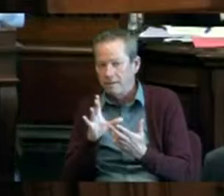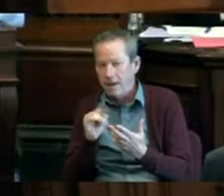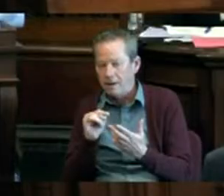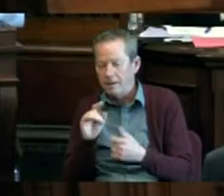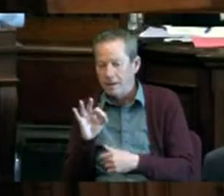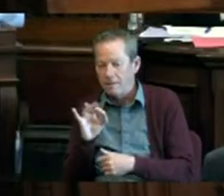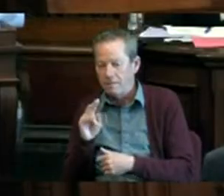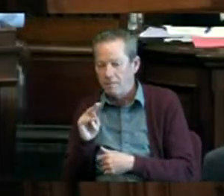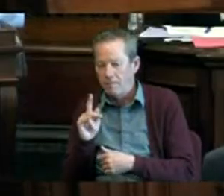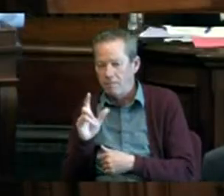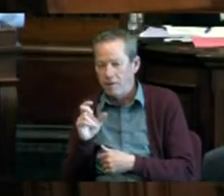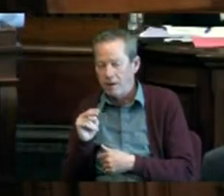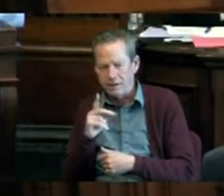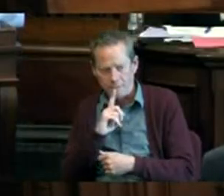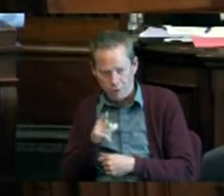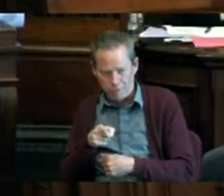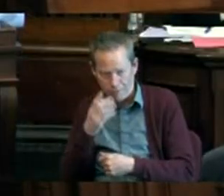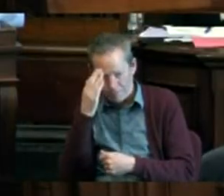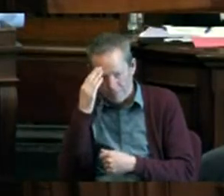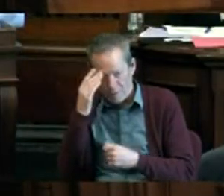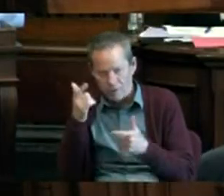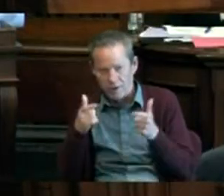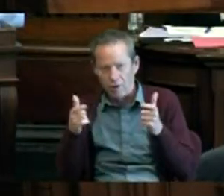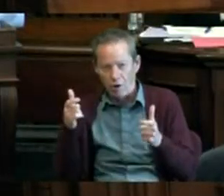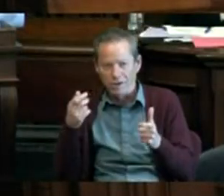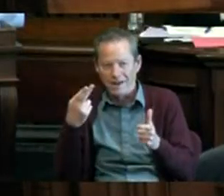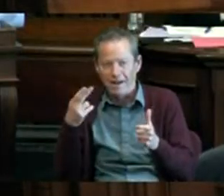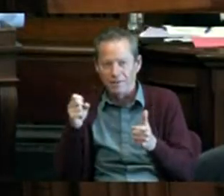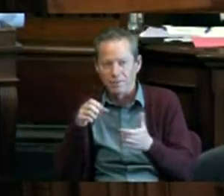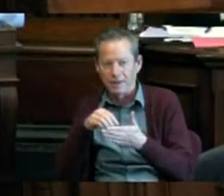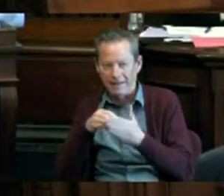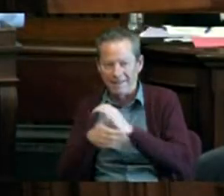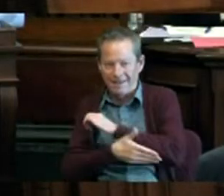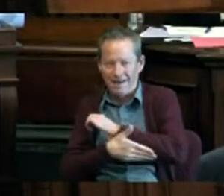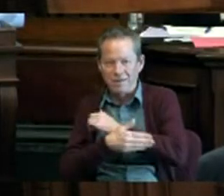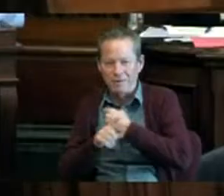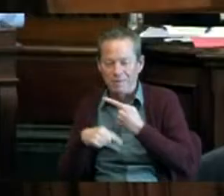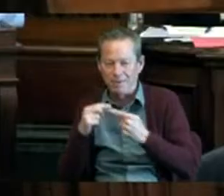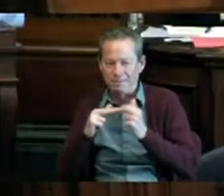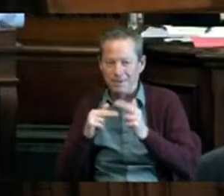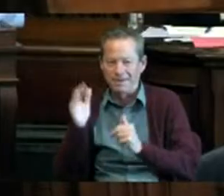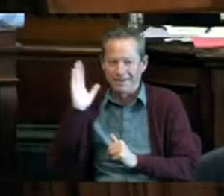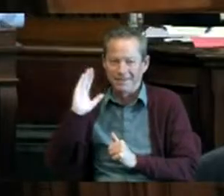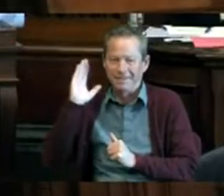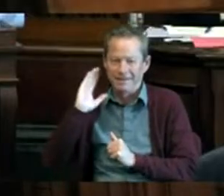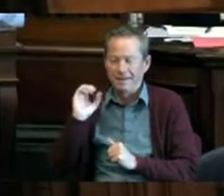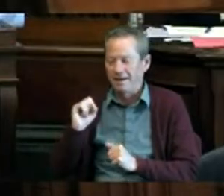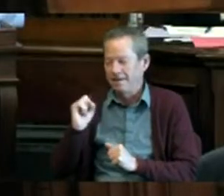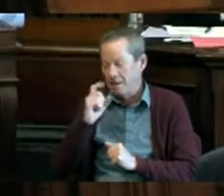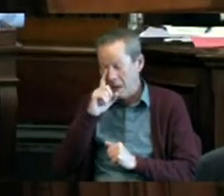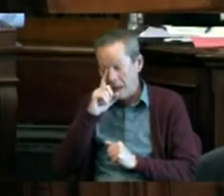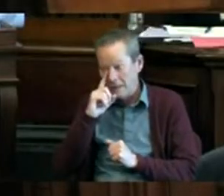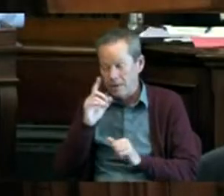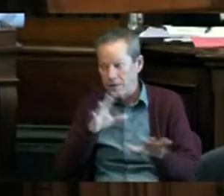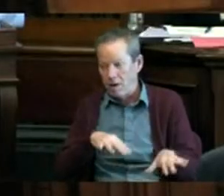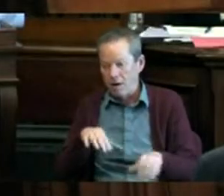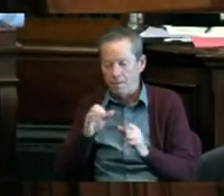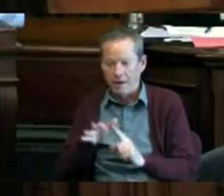And I just wanted to fun fact, I guess, is that Franklin was the I'm sure, you know, was the